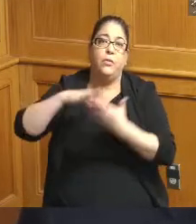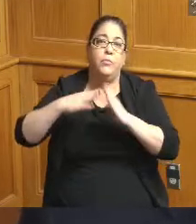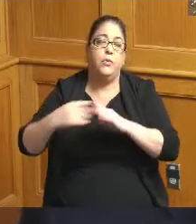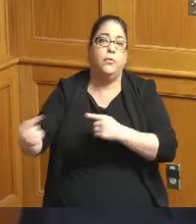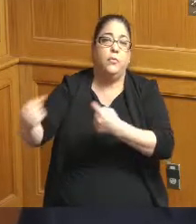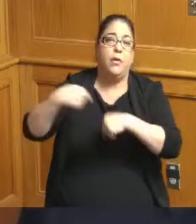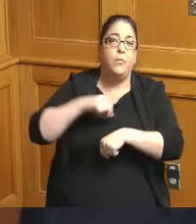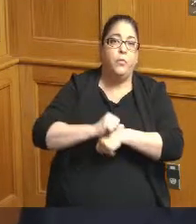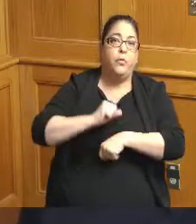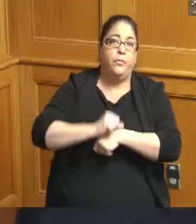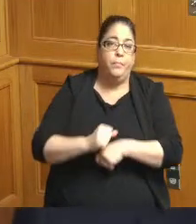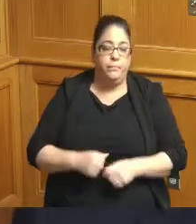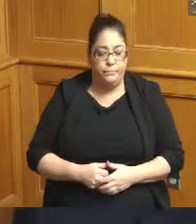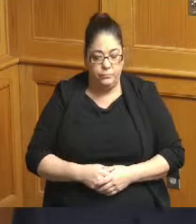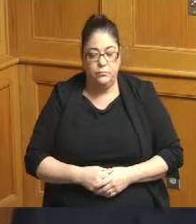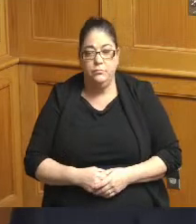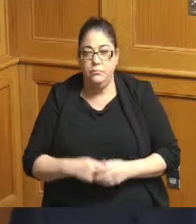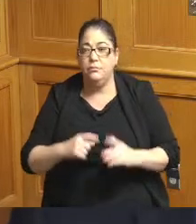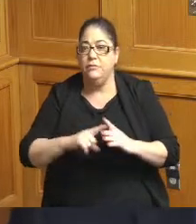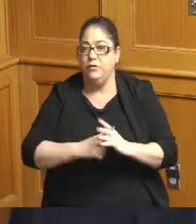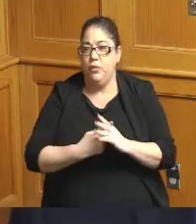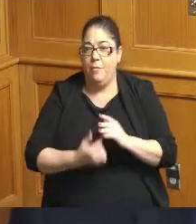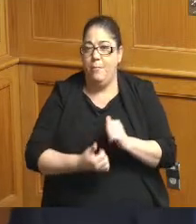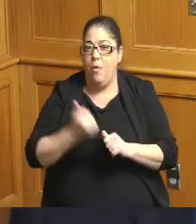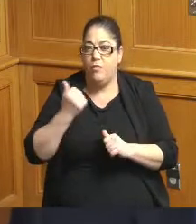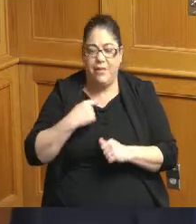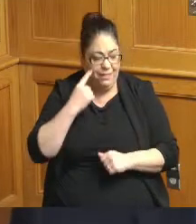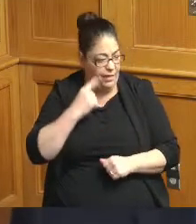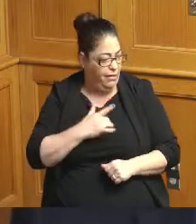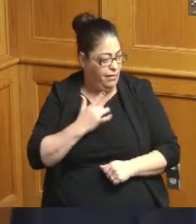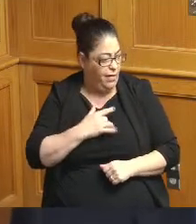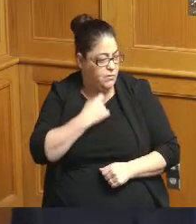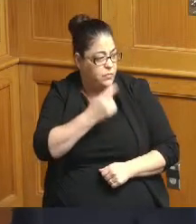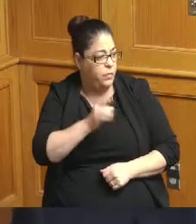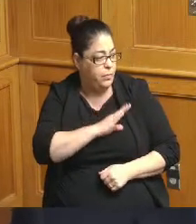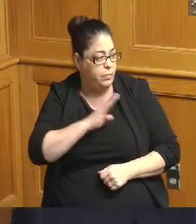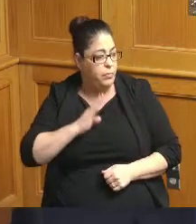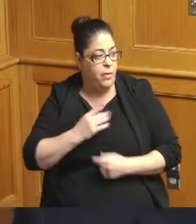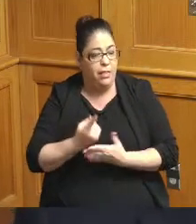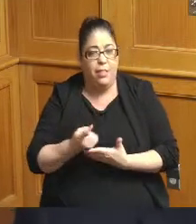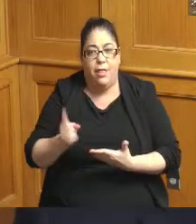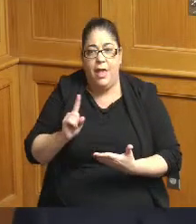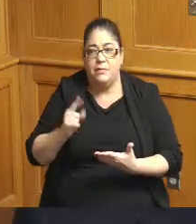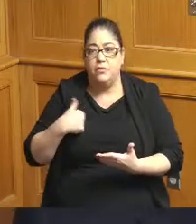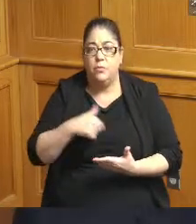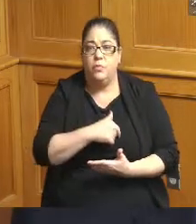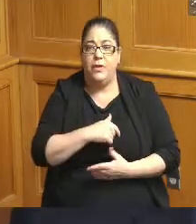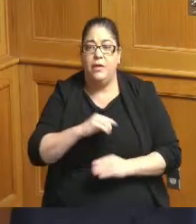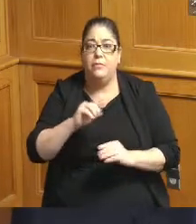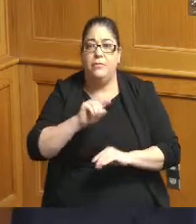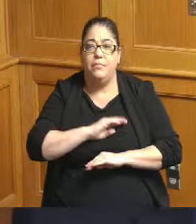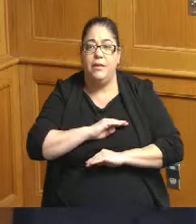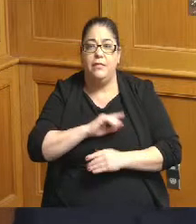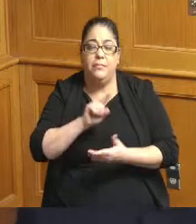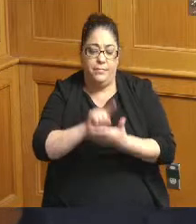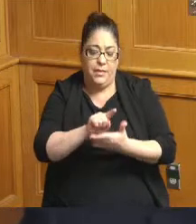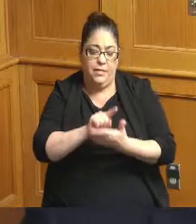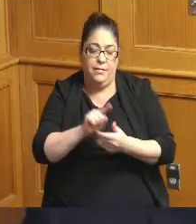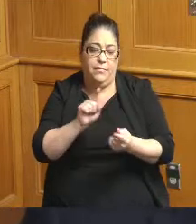I start most of every I think I told the Board last week that we meet every other week with new